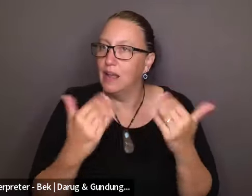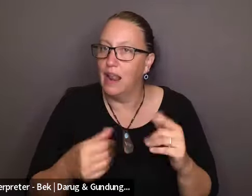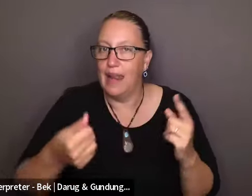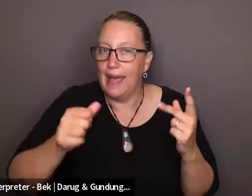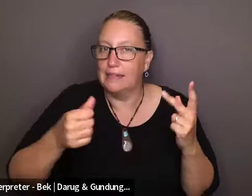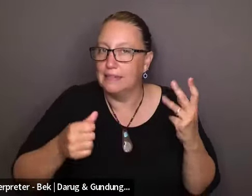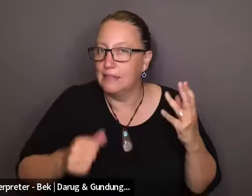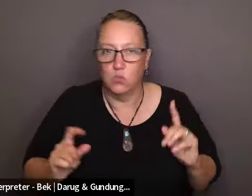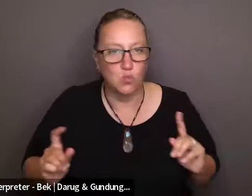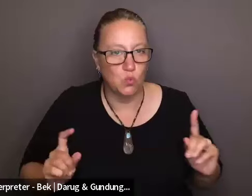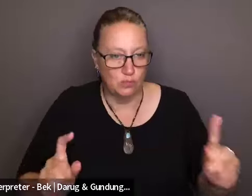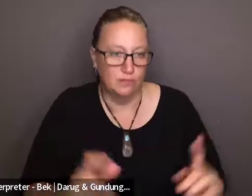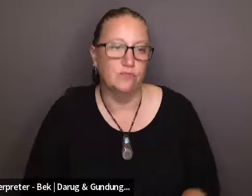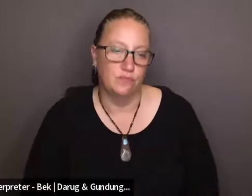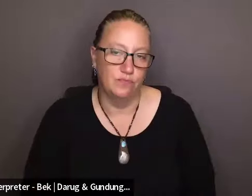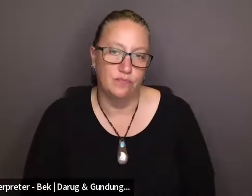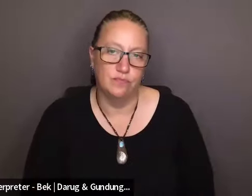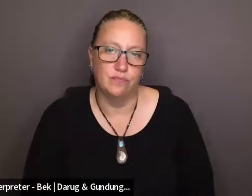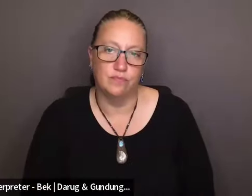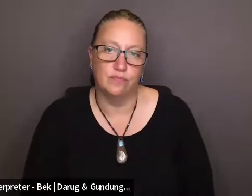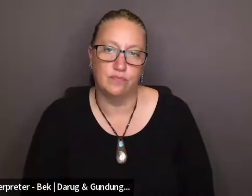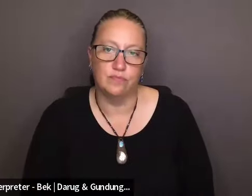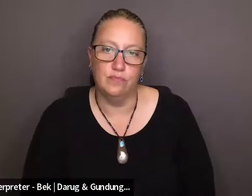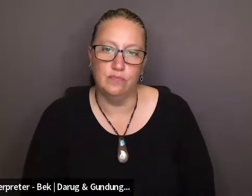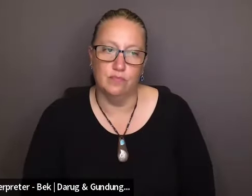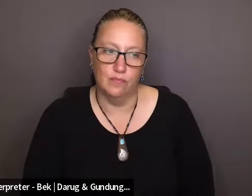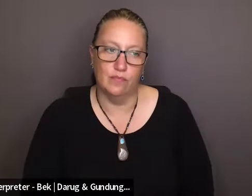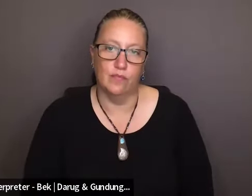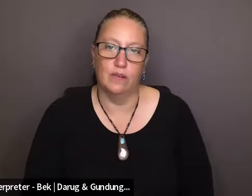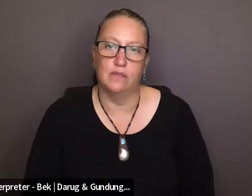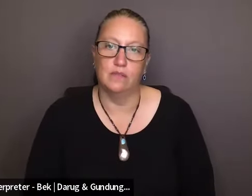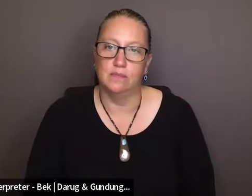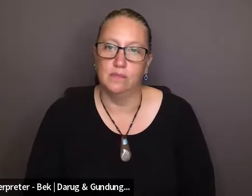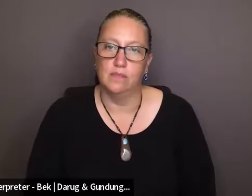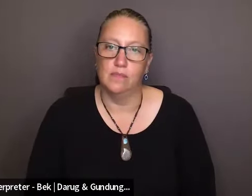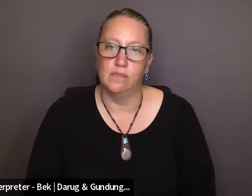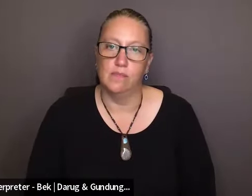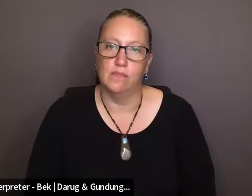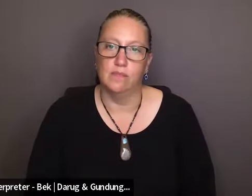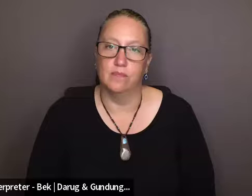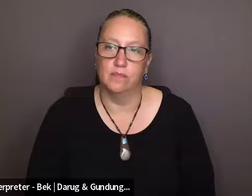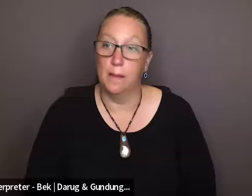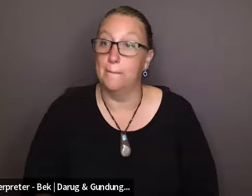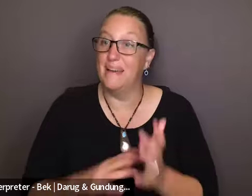Kathryn and we're going to move into some questions and also talk about next steps